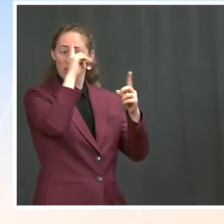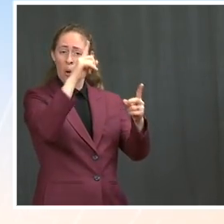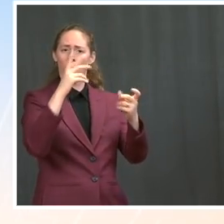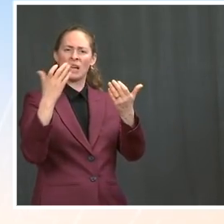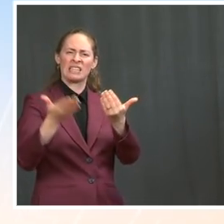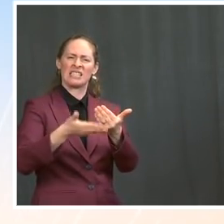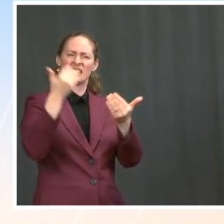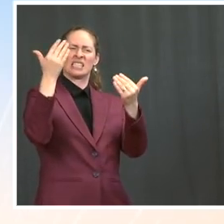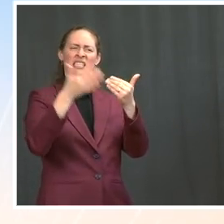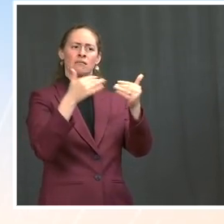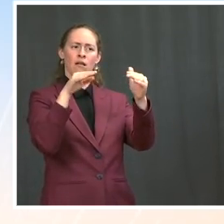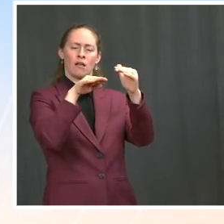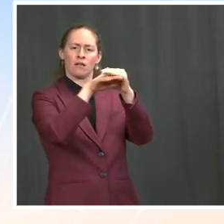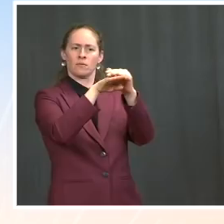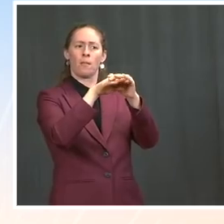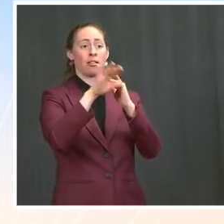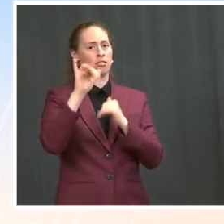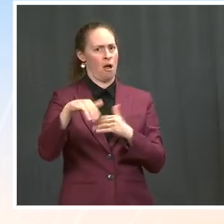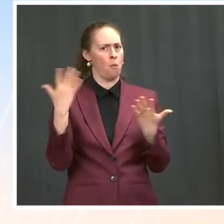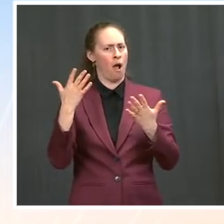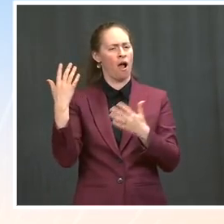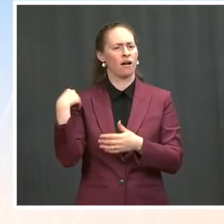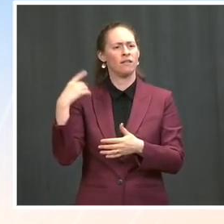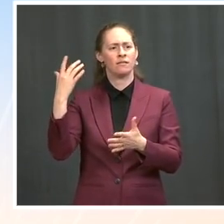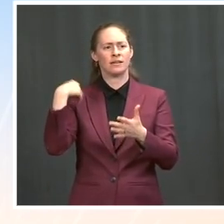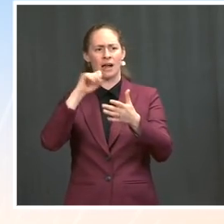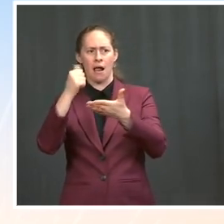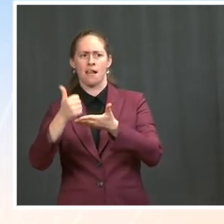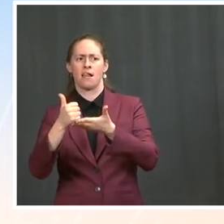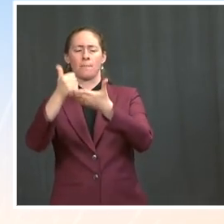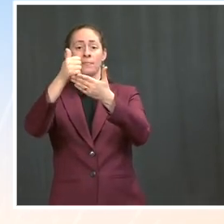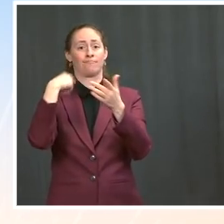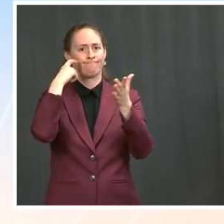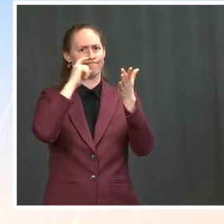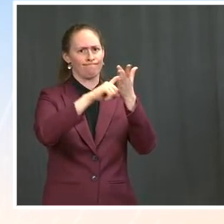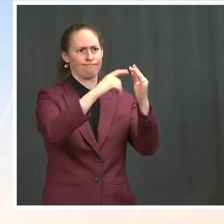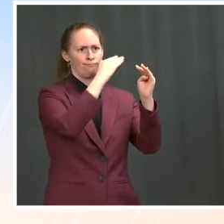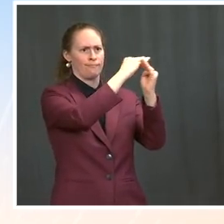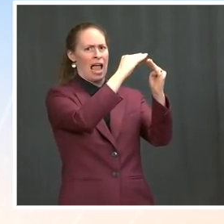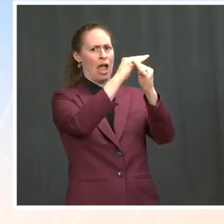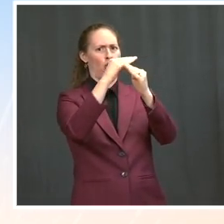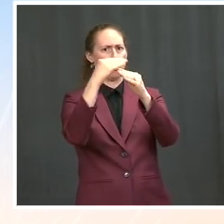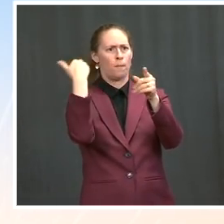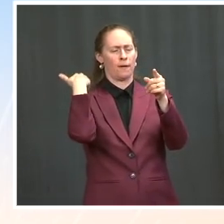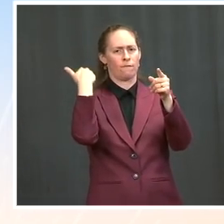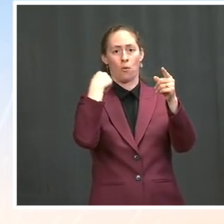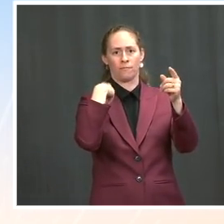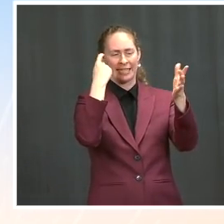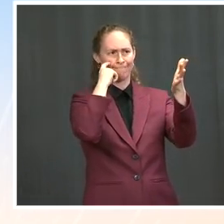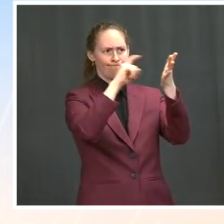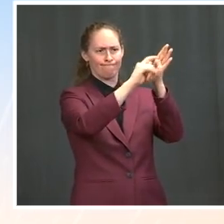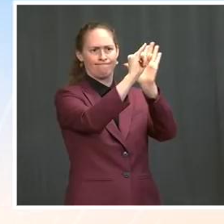We've seen that as a barrier in the past. We've made progress. We've seen that as a barrier. We'll continue to do that as it relates to young people. The Press: Jen.